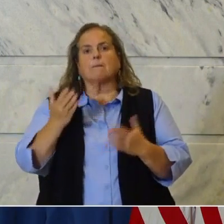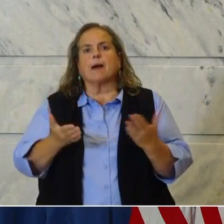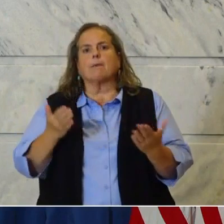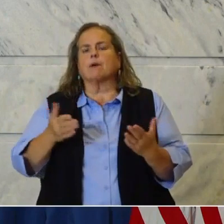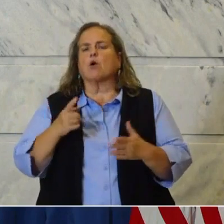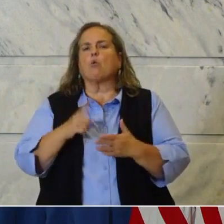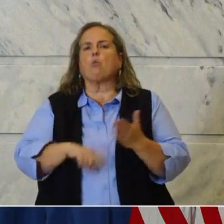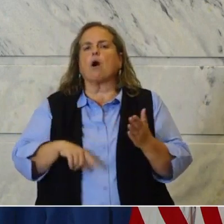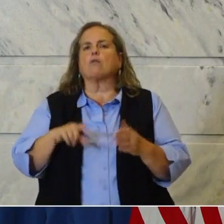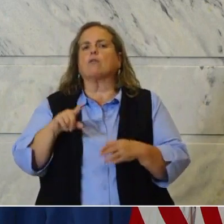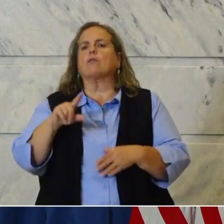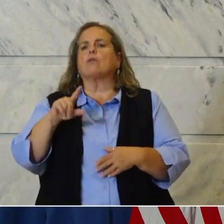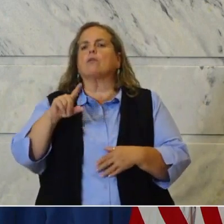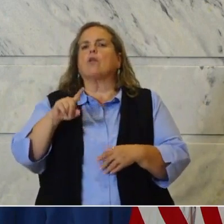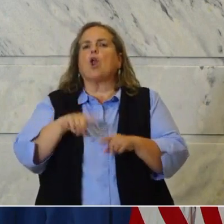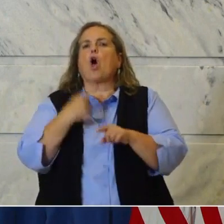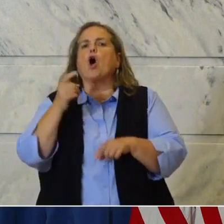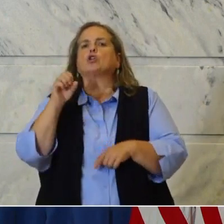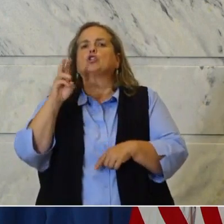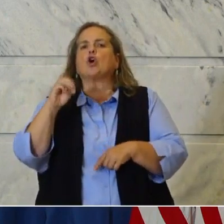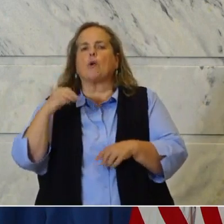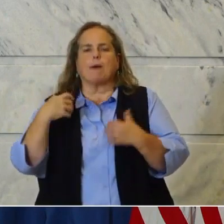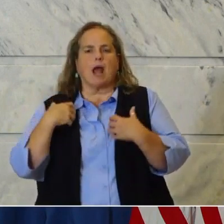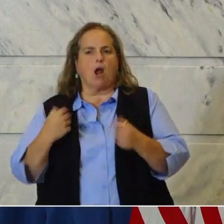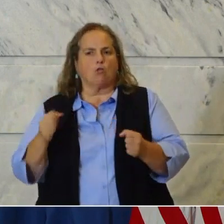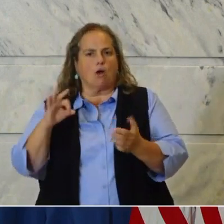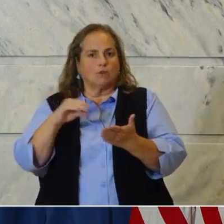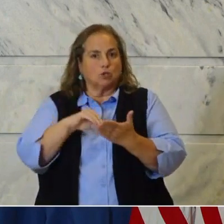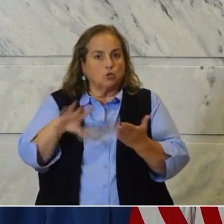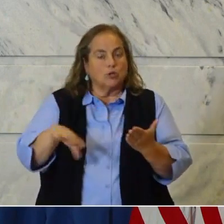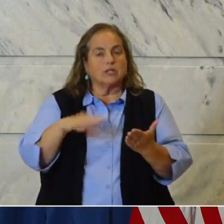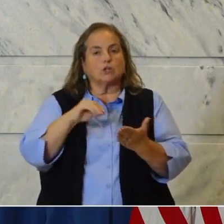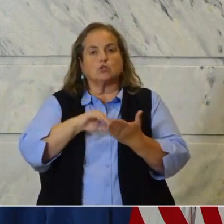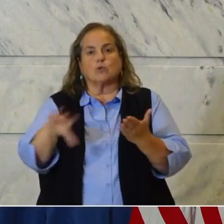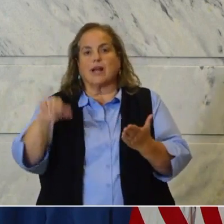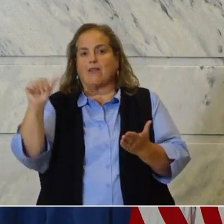of students and student athletes, so no trying to hide positives.